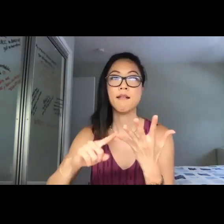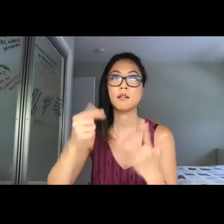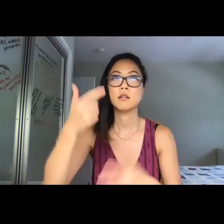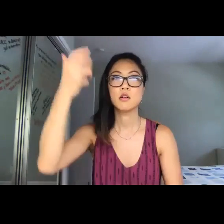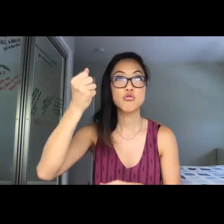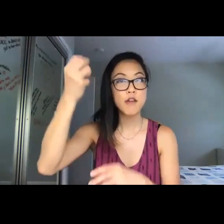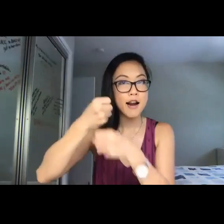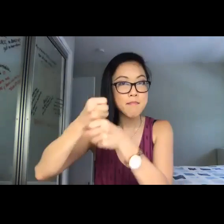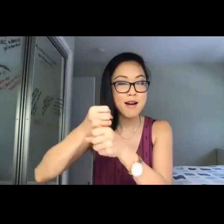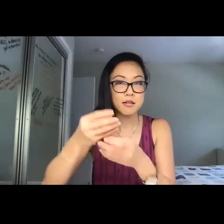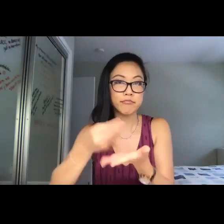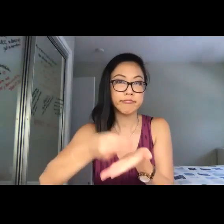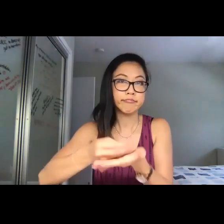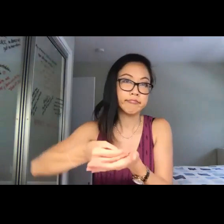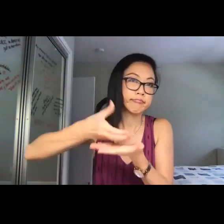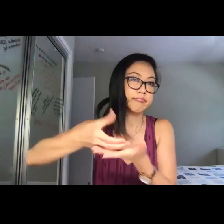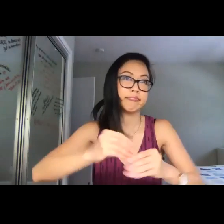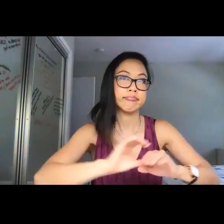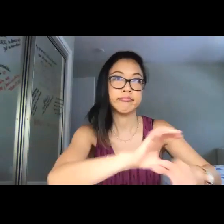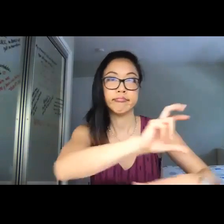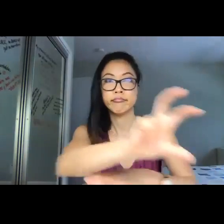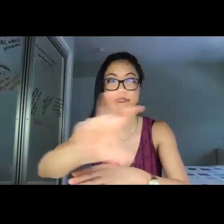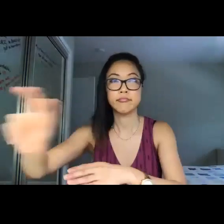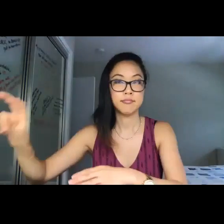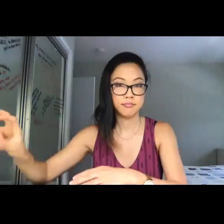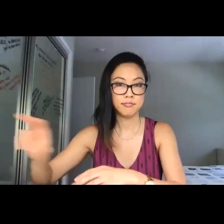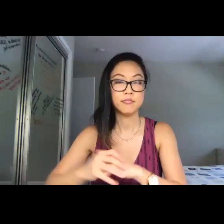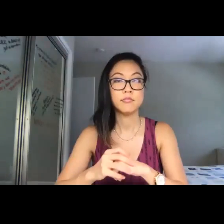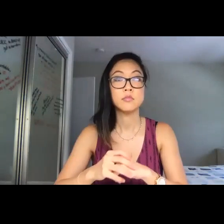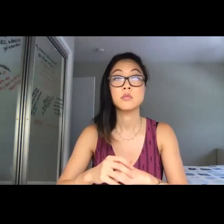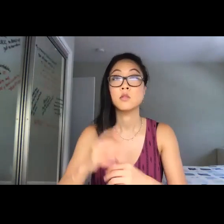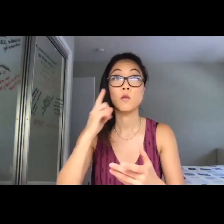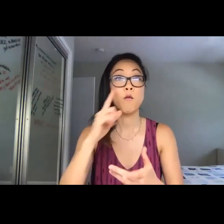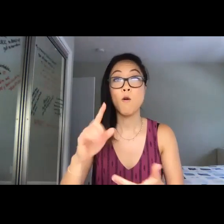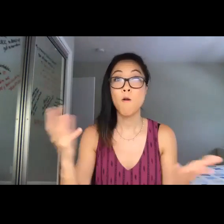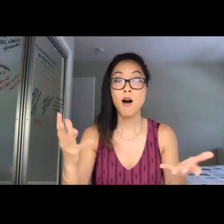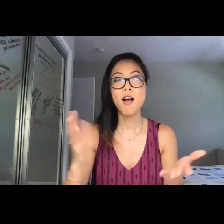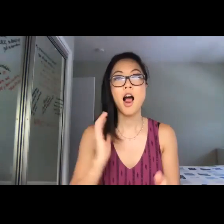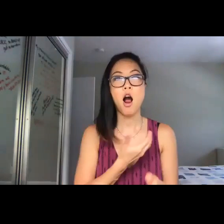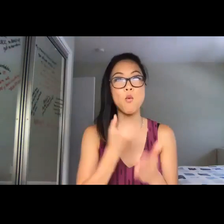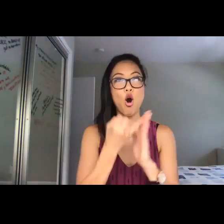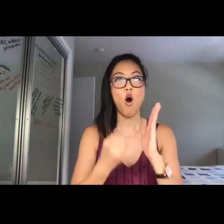workers to build audiences and to strengthen the collective voice for our art form. We work in alliance with the national